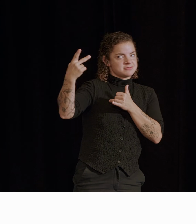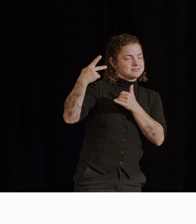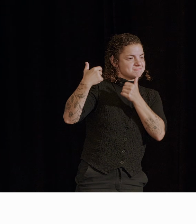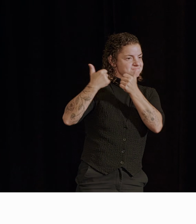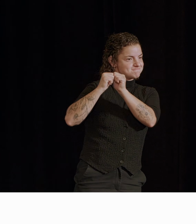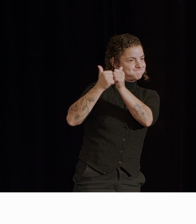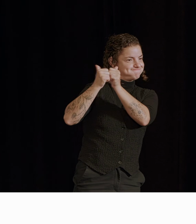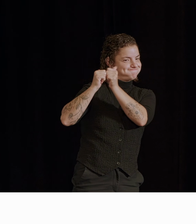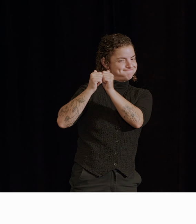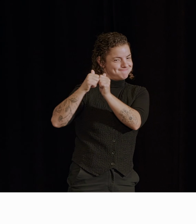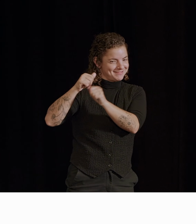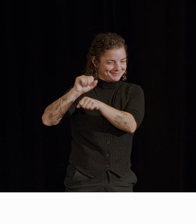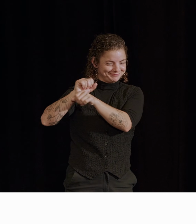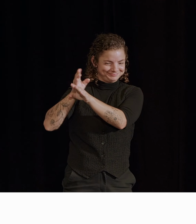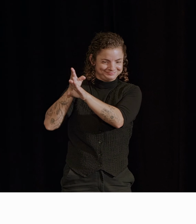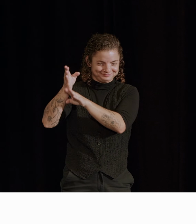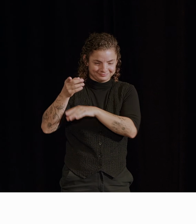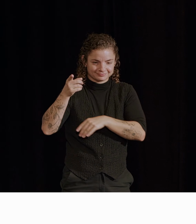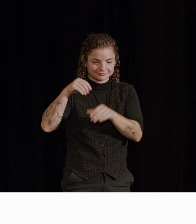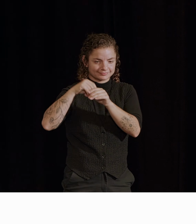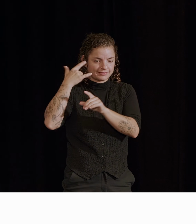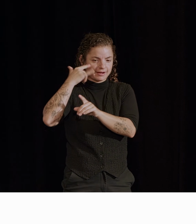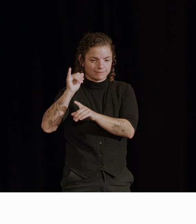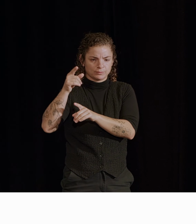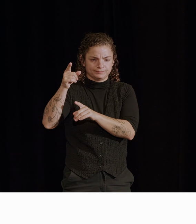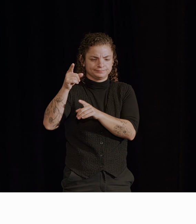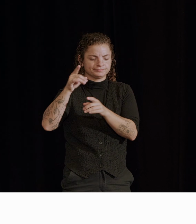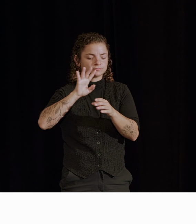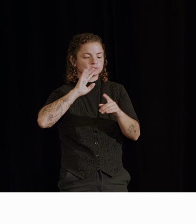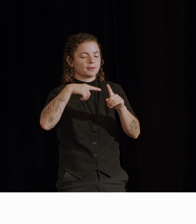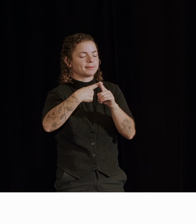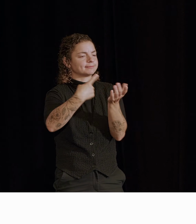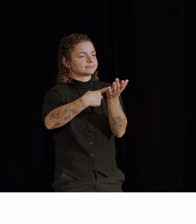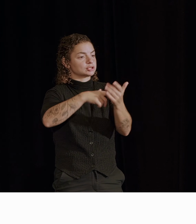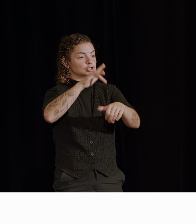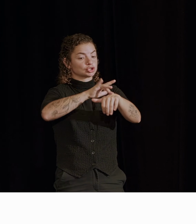with how they approached the touchscreen interface with the iPhone. Mom could use